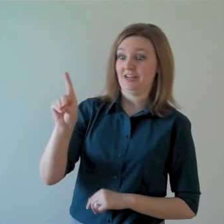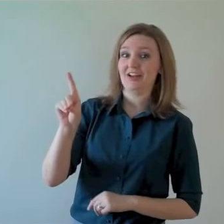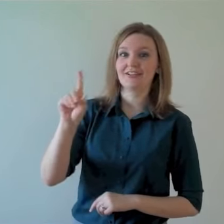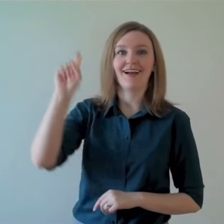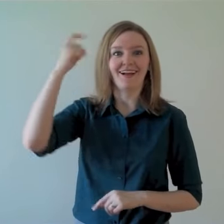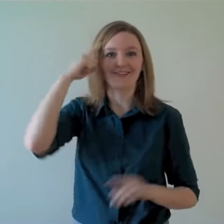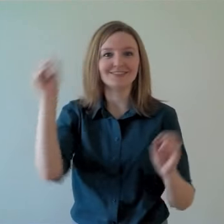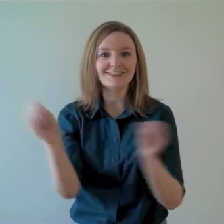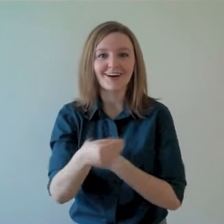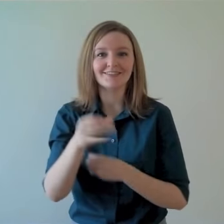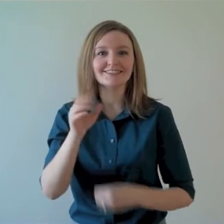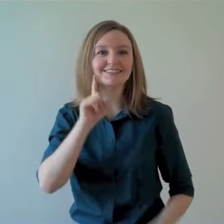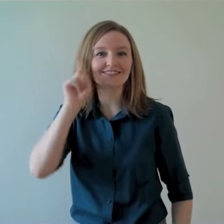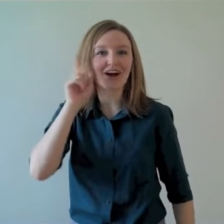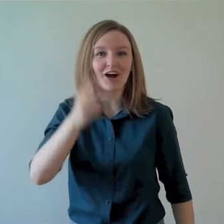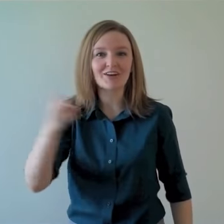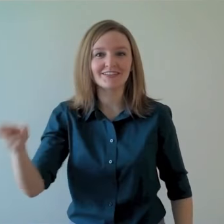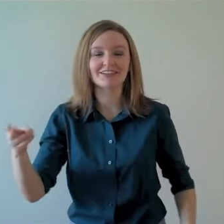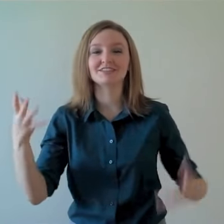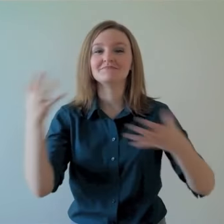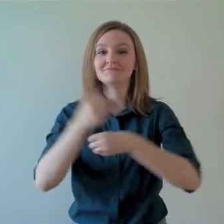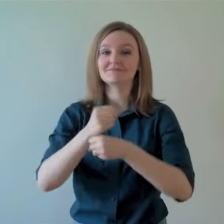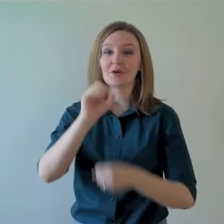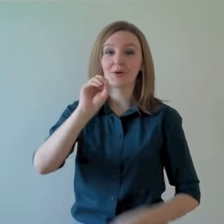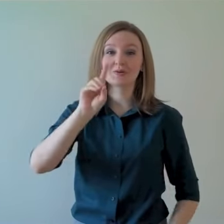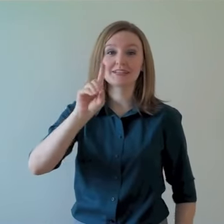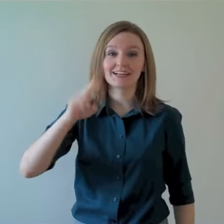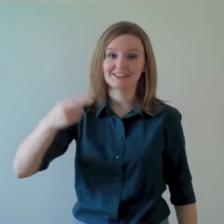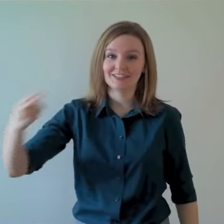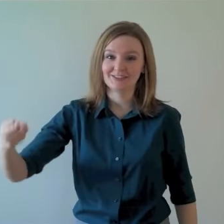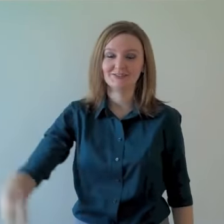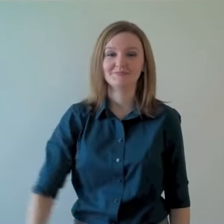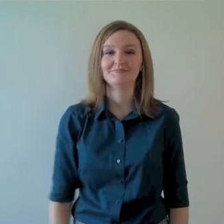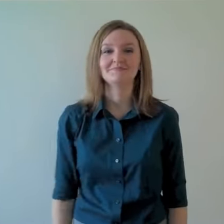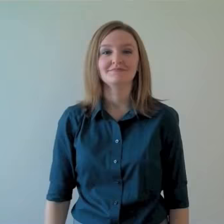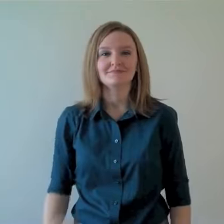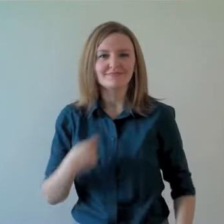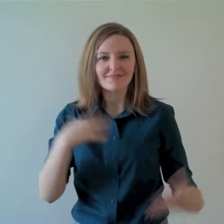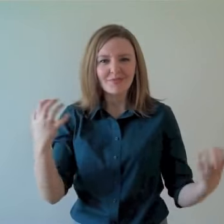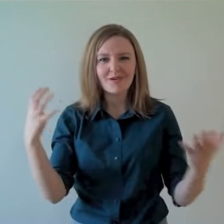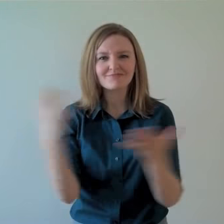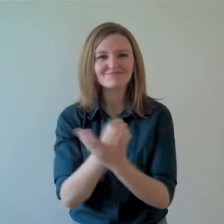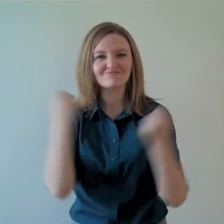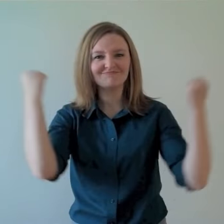Governor's Office of the Deaf and Hard of Hearing which we call 'ODHH' for short.